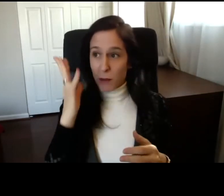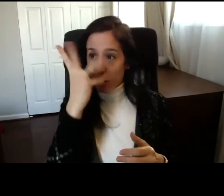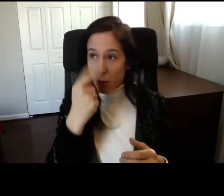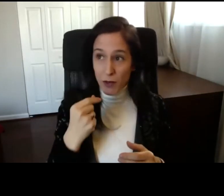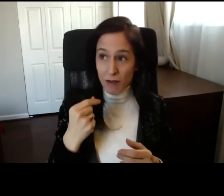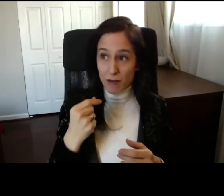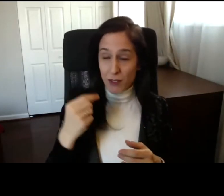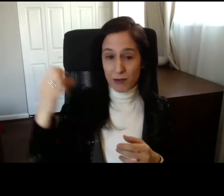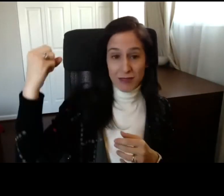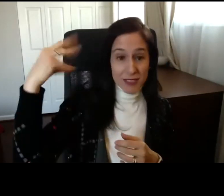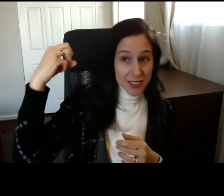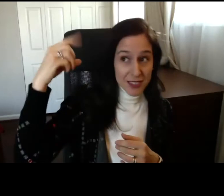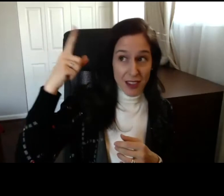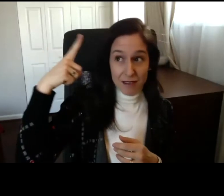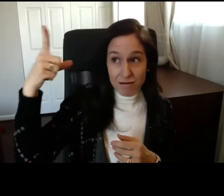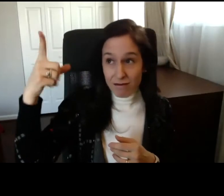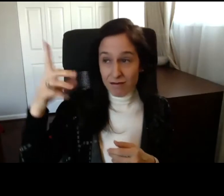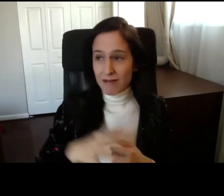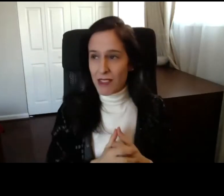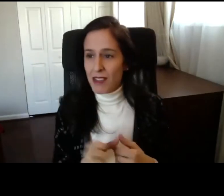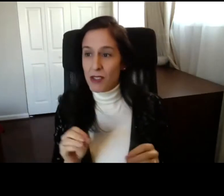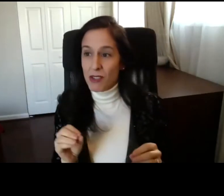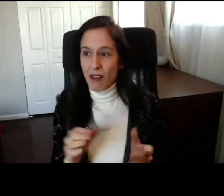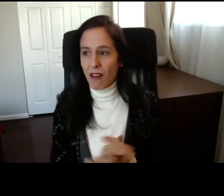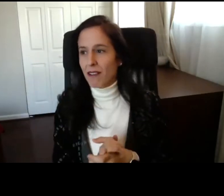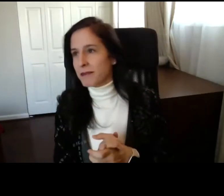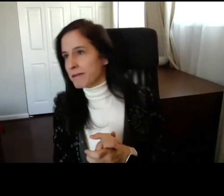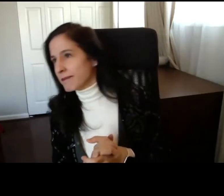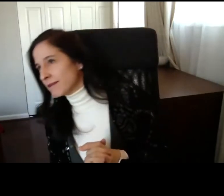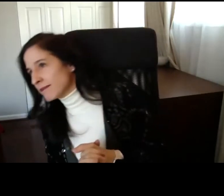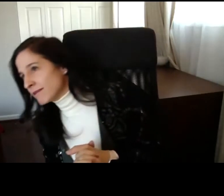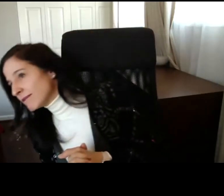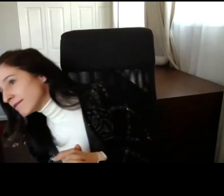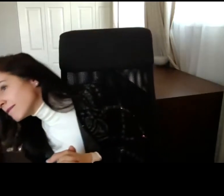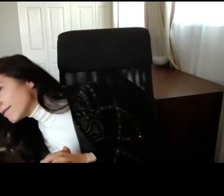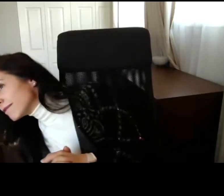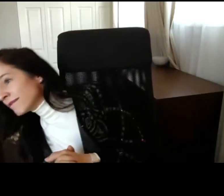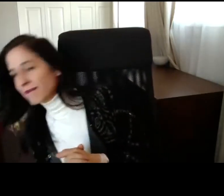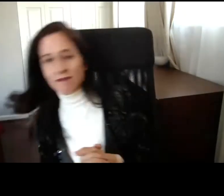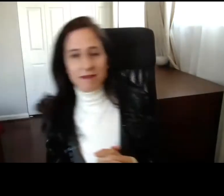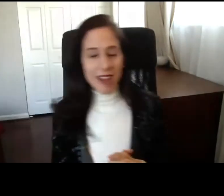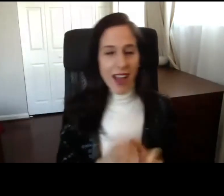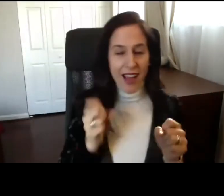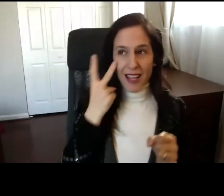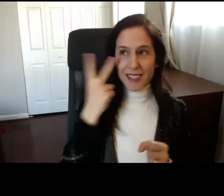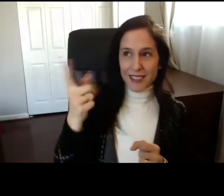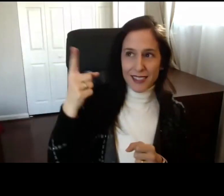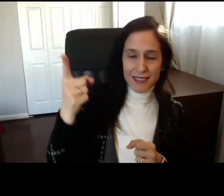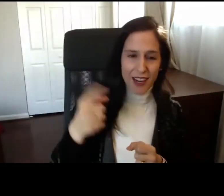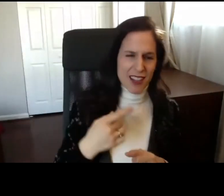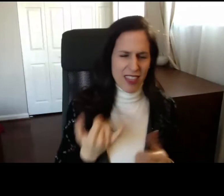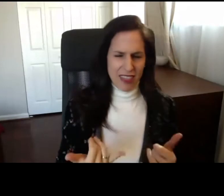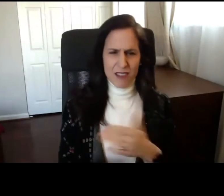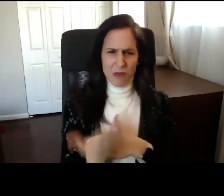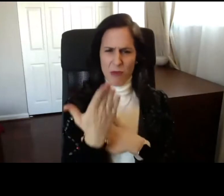i hope you all are feeling well on this beautiful sunny day here in d.c